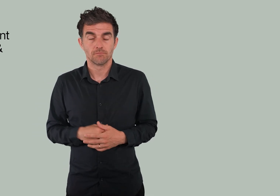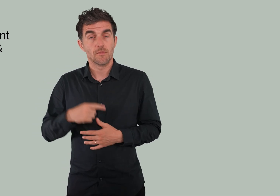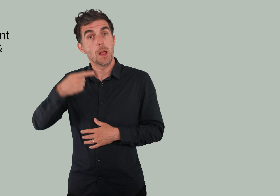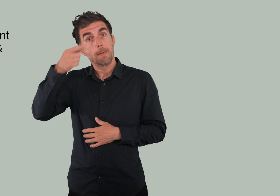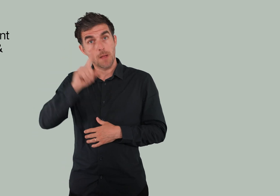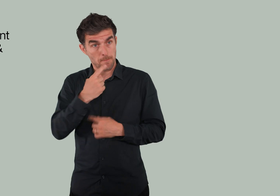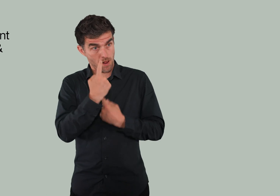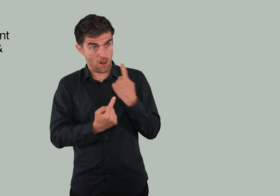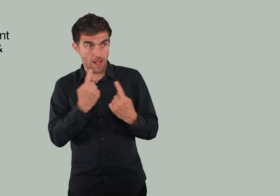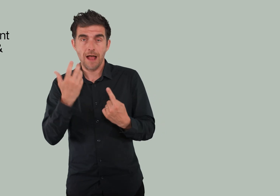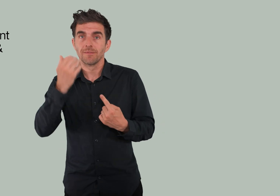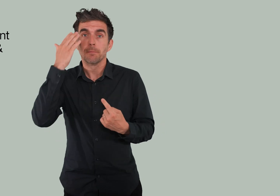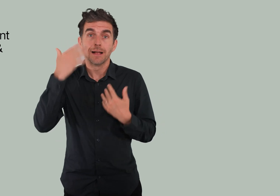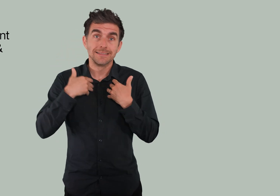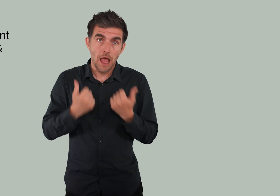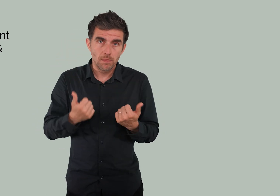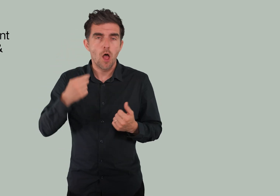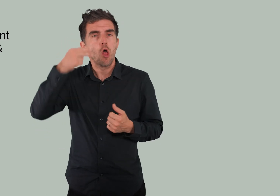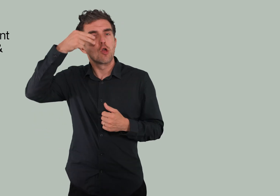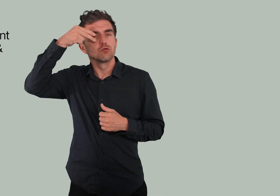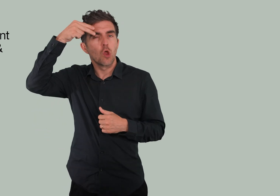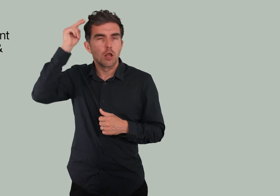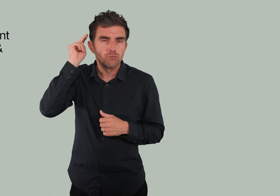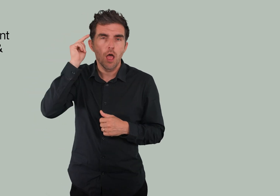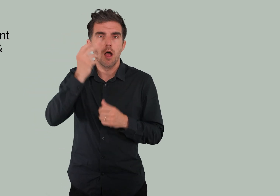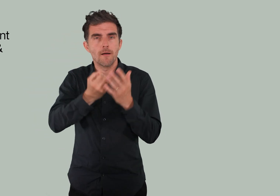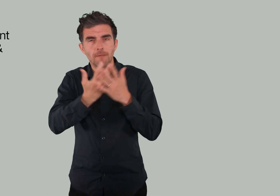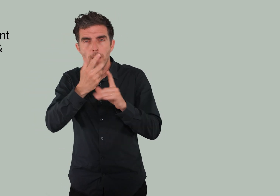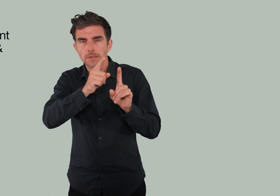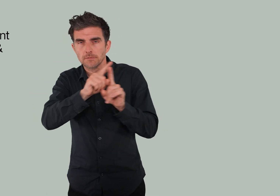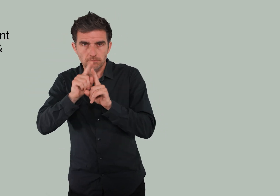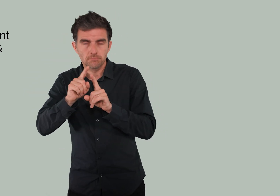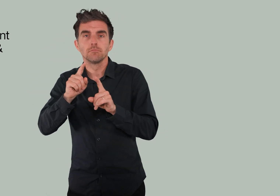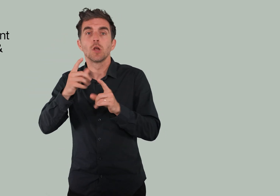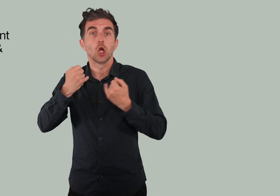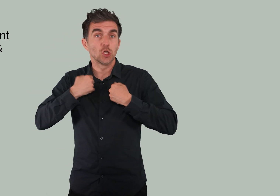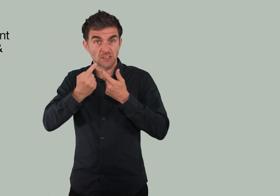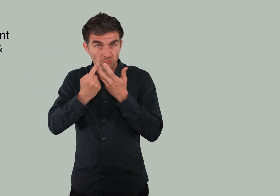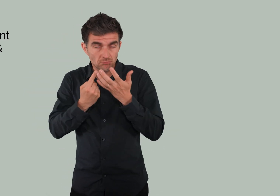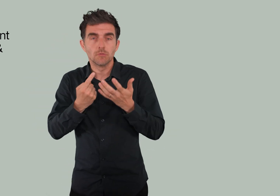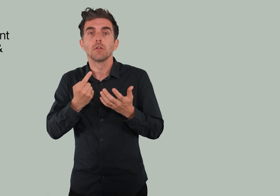6.33 People with mental health or neurodevelopmental conditions